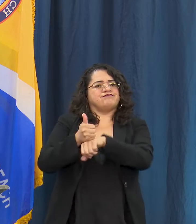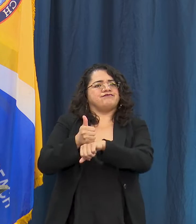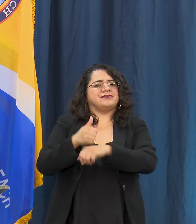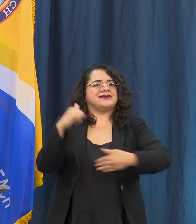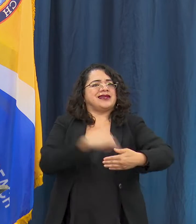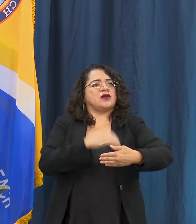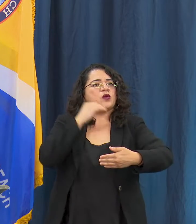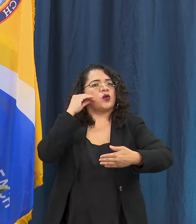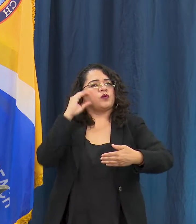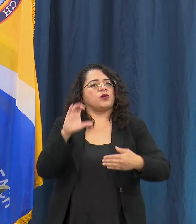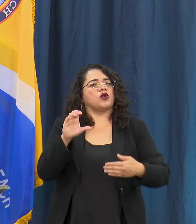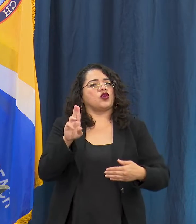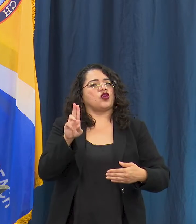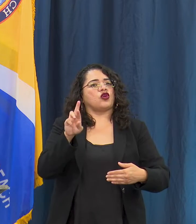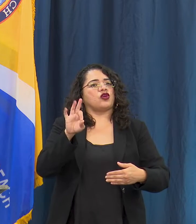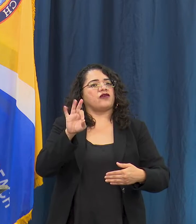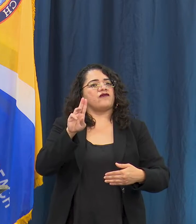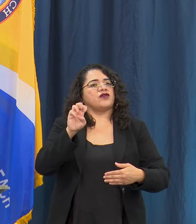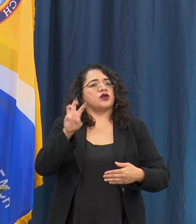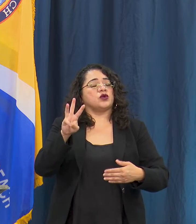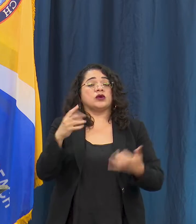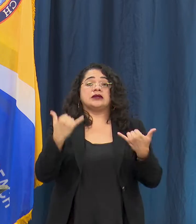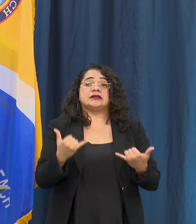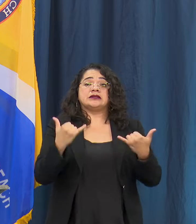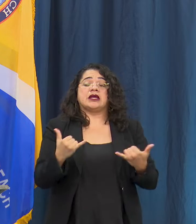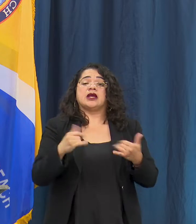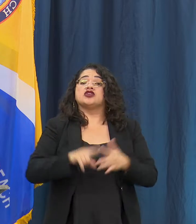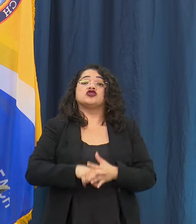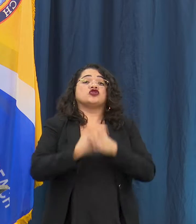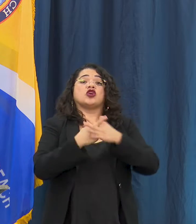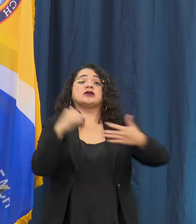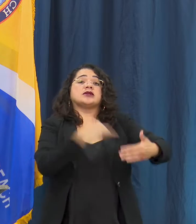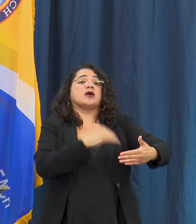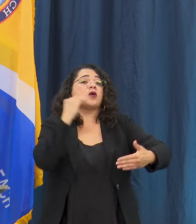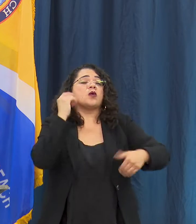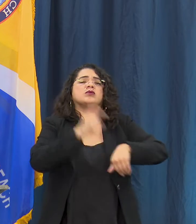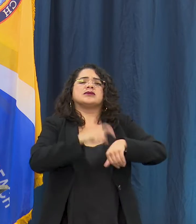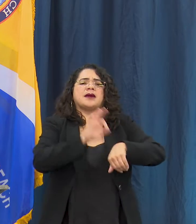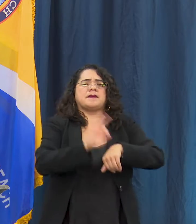is a 9:00 p.m. curfew and it's important that folks are home